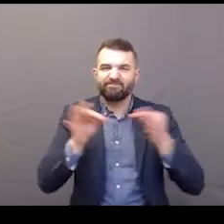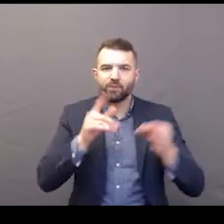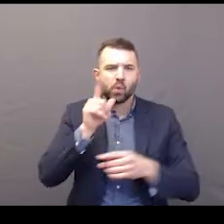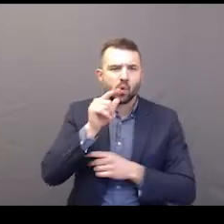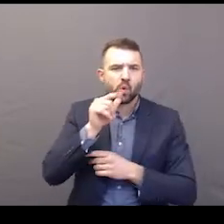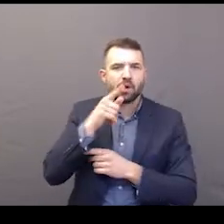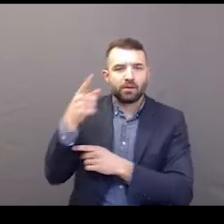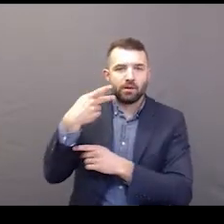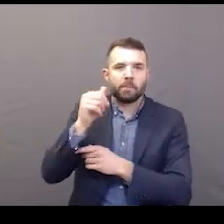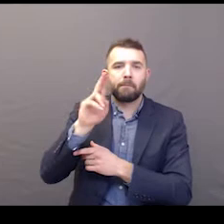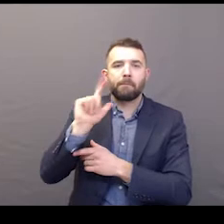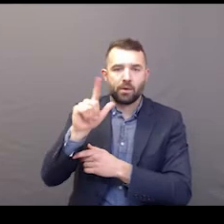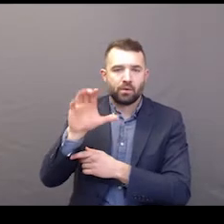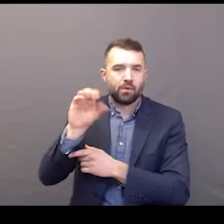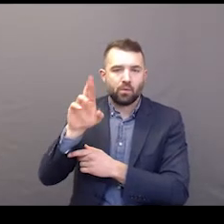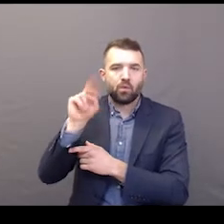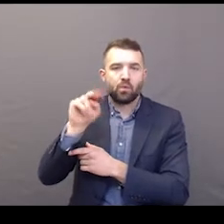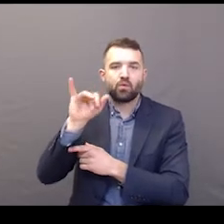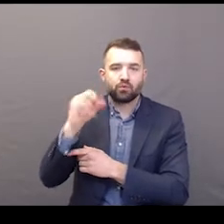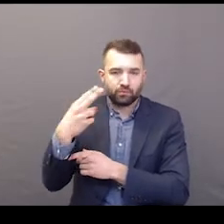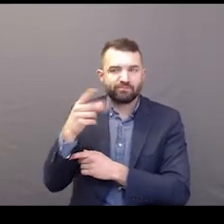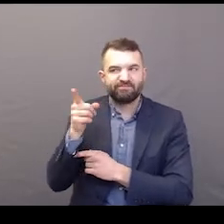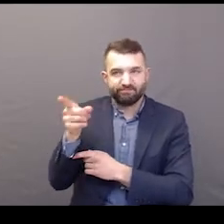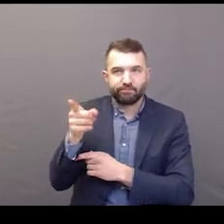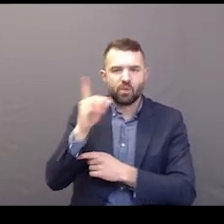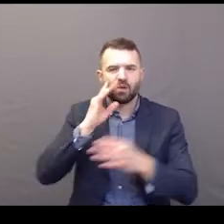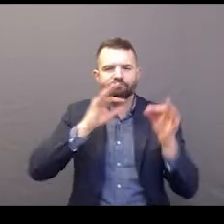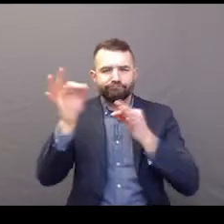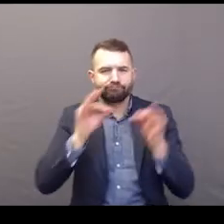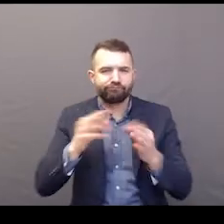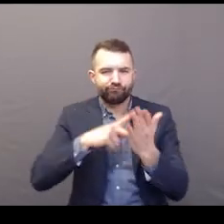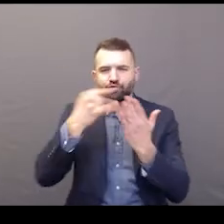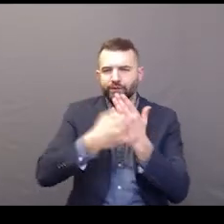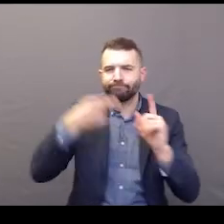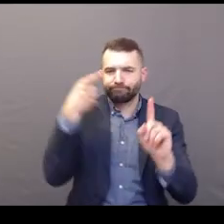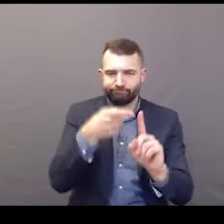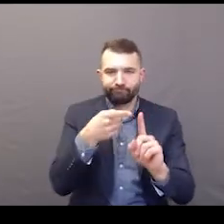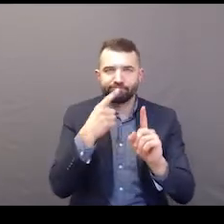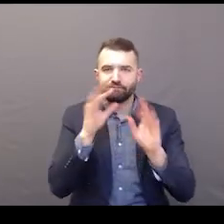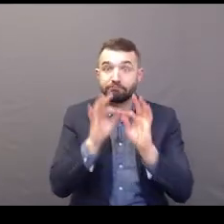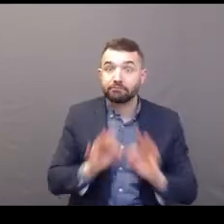to provide a brief overview about our project and share some important Sound Transit updates.